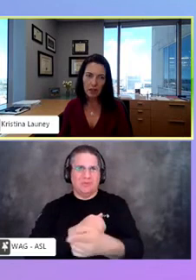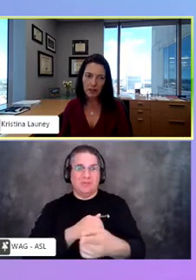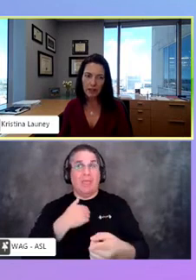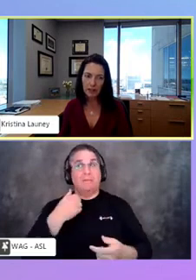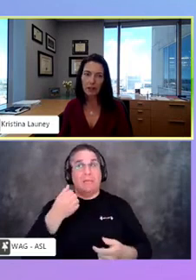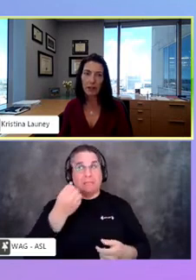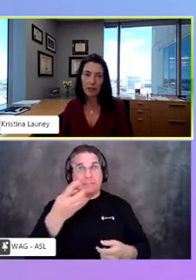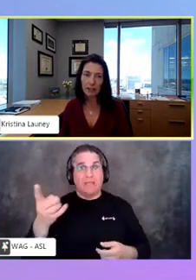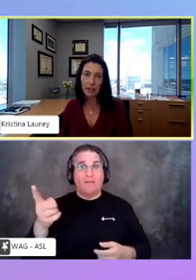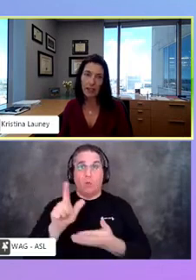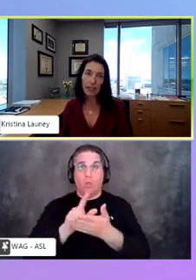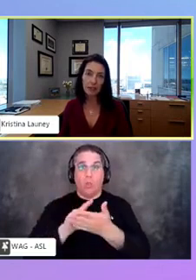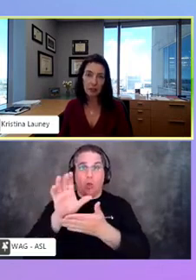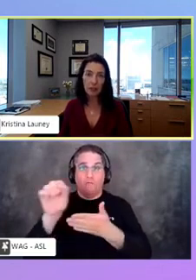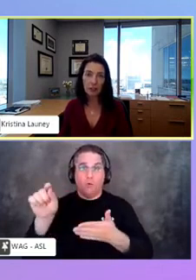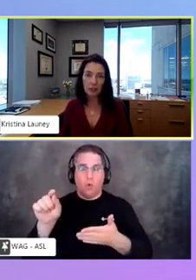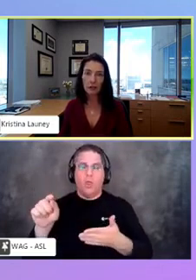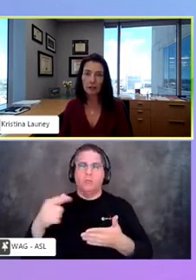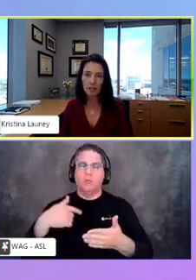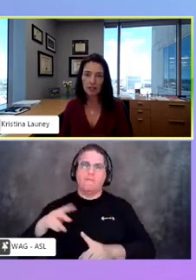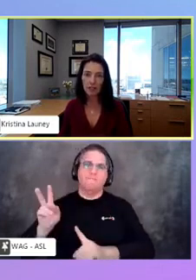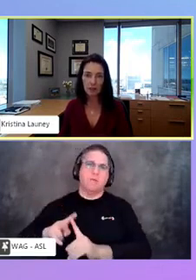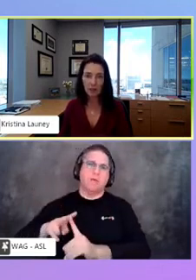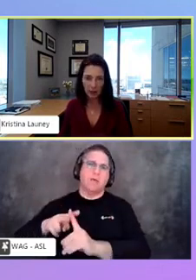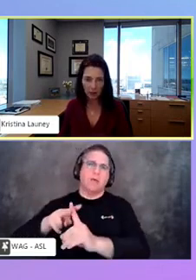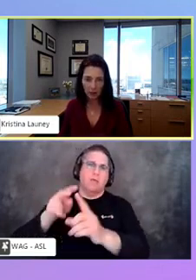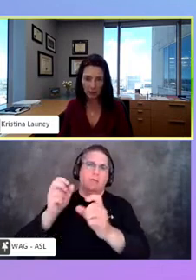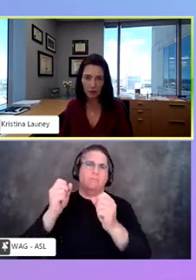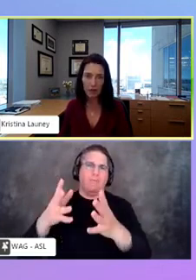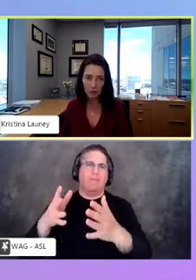because the law is most friendly to plaintiffs in new